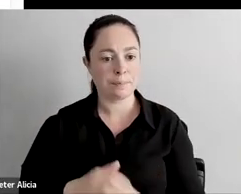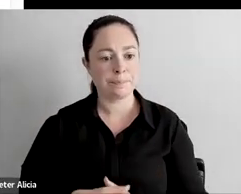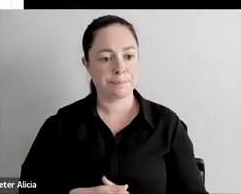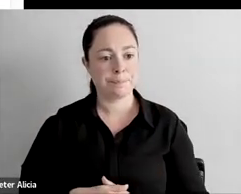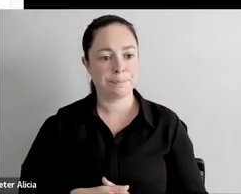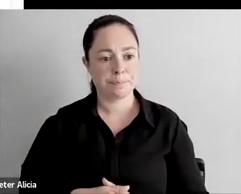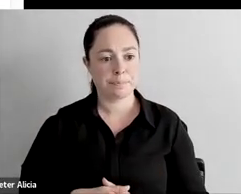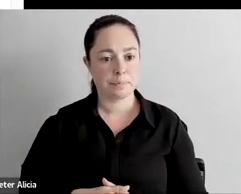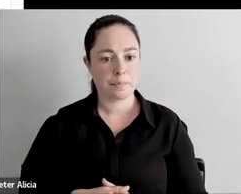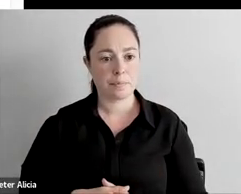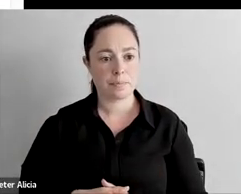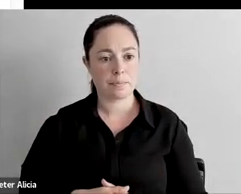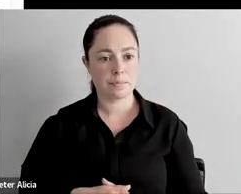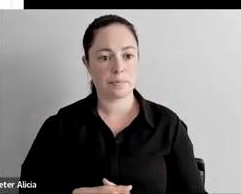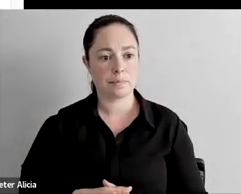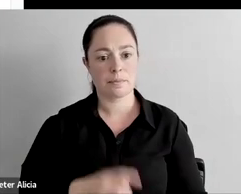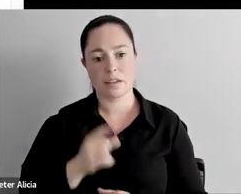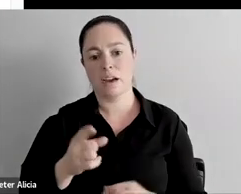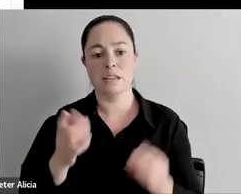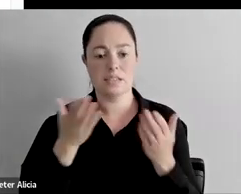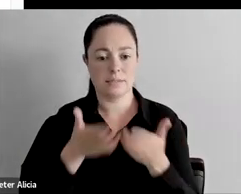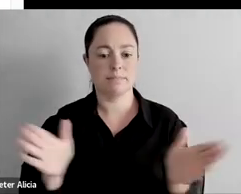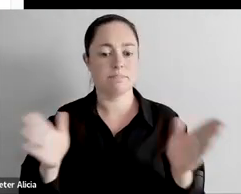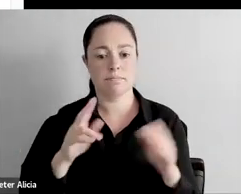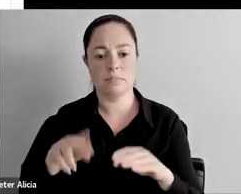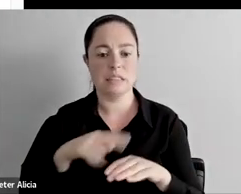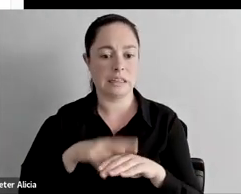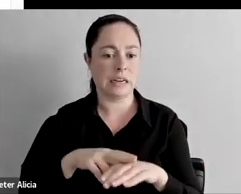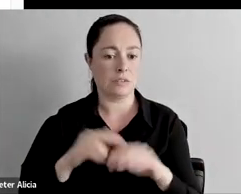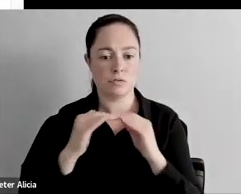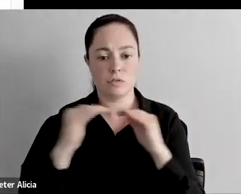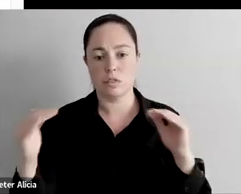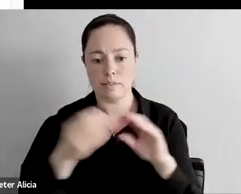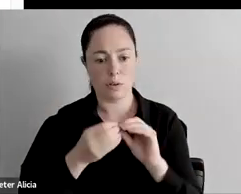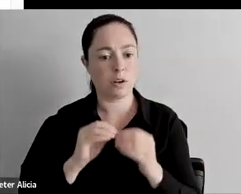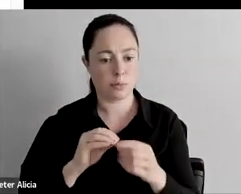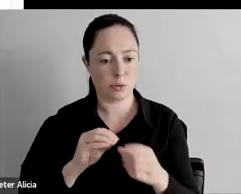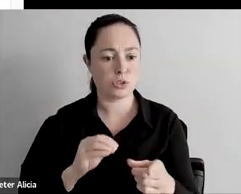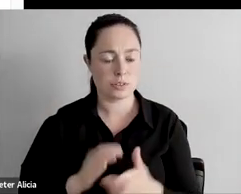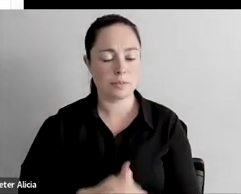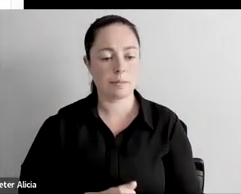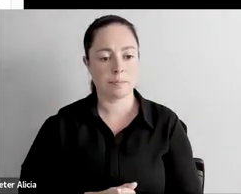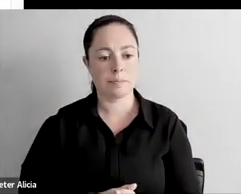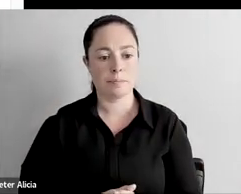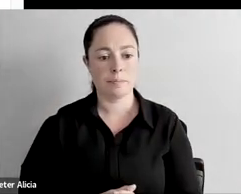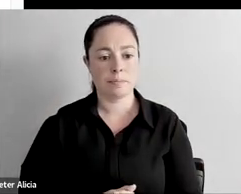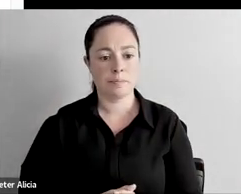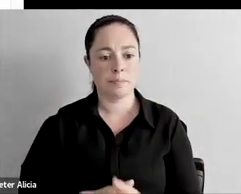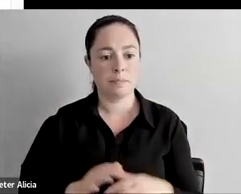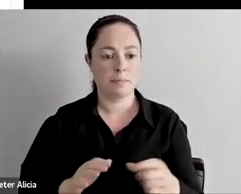now to the national level numbers. There are also if you hover over the top right